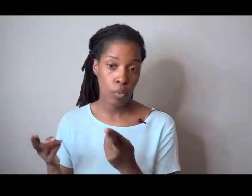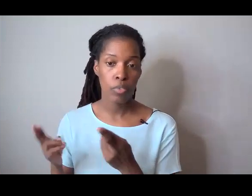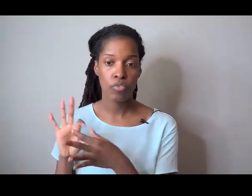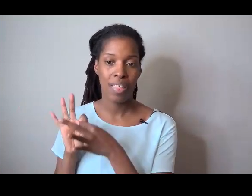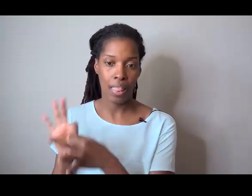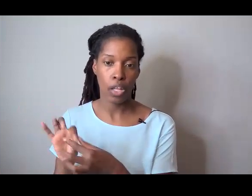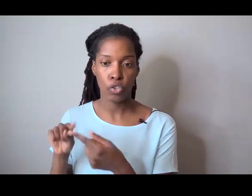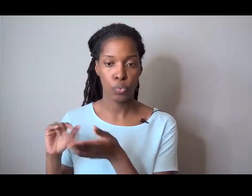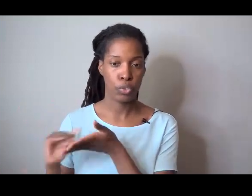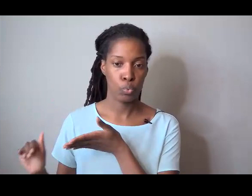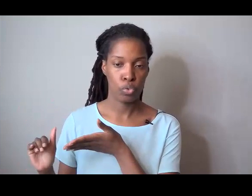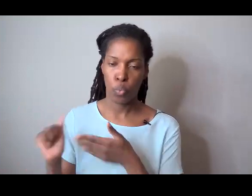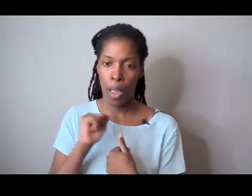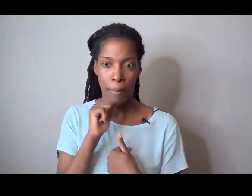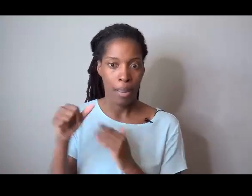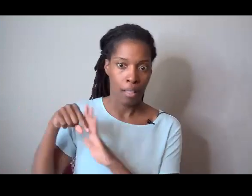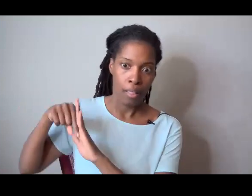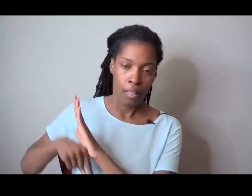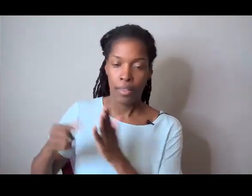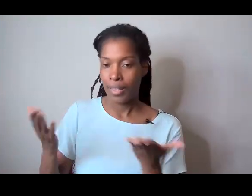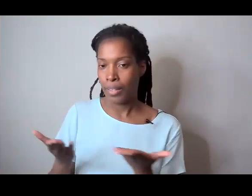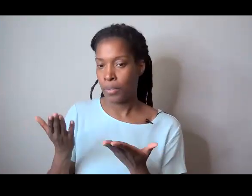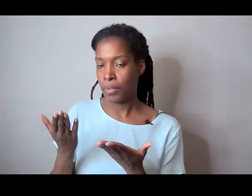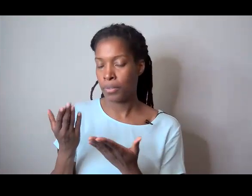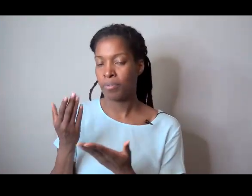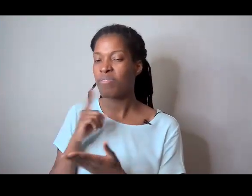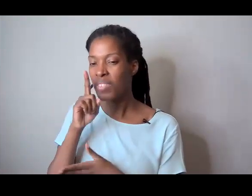I'm not going to go into the weeds of that here. The focus is more on related reporting.